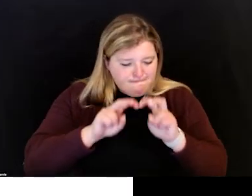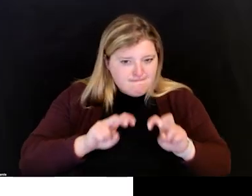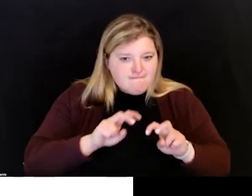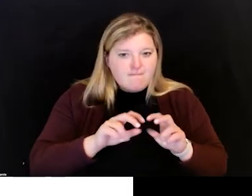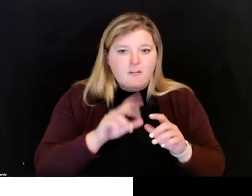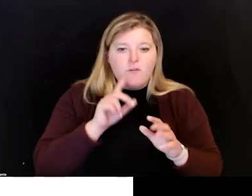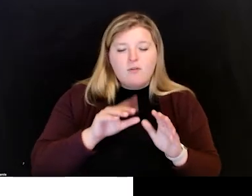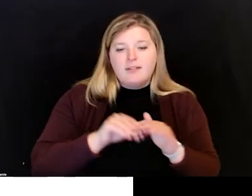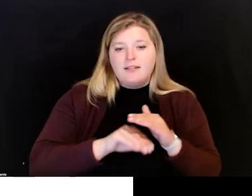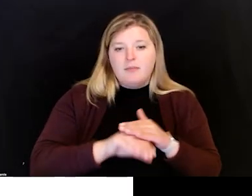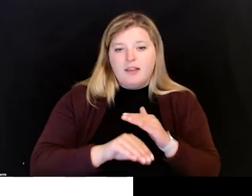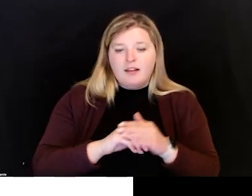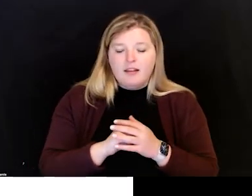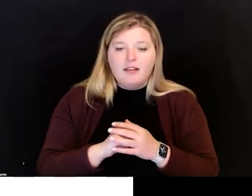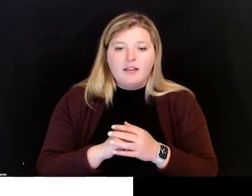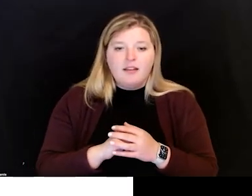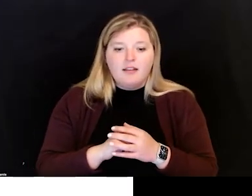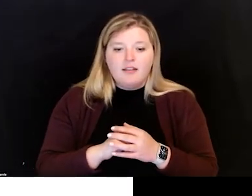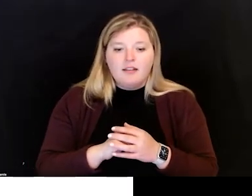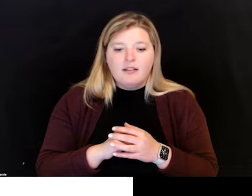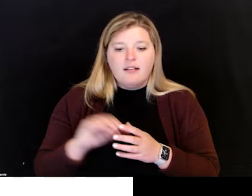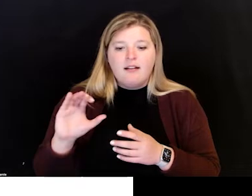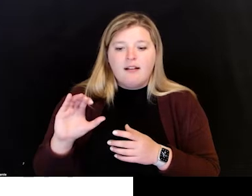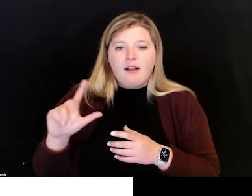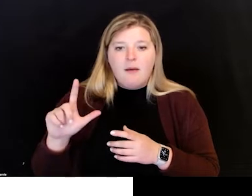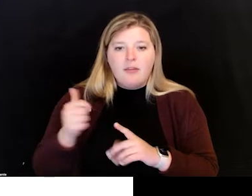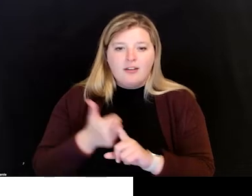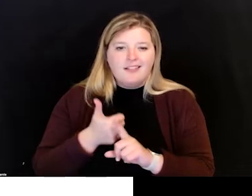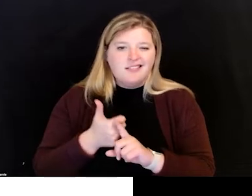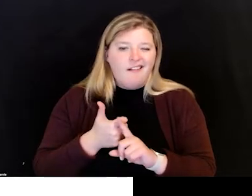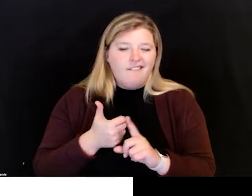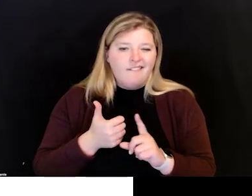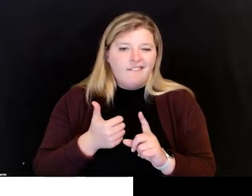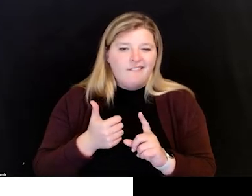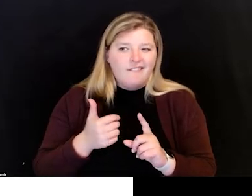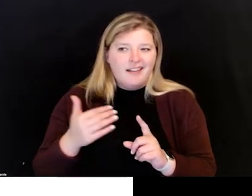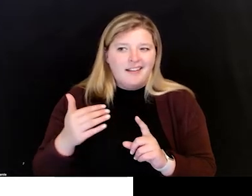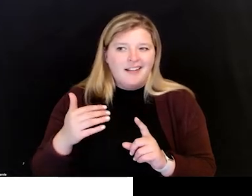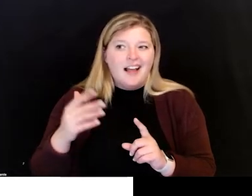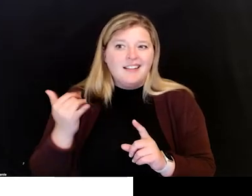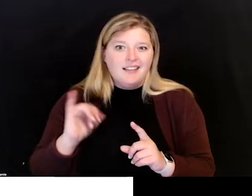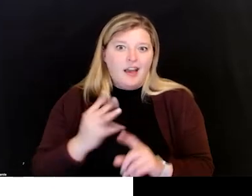It's essentially a--it's, like, a checker on steroids.